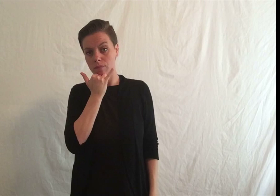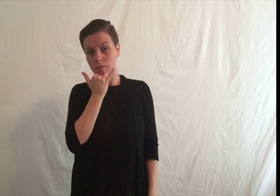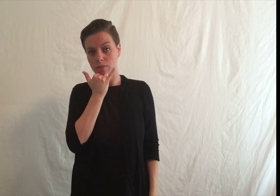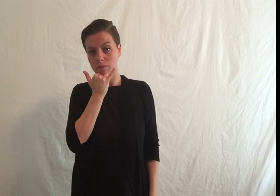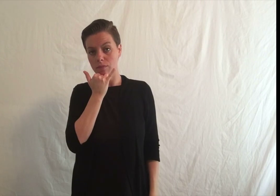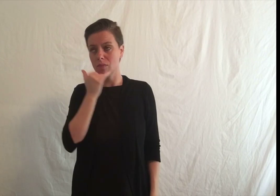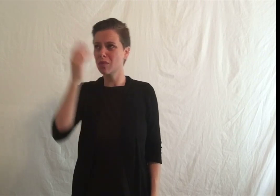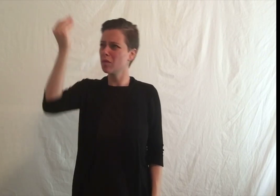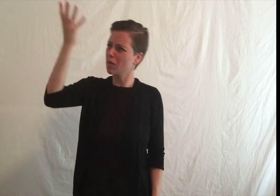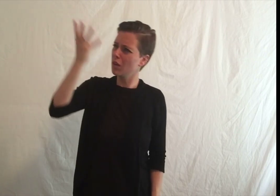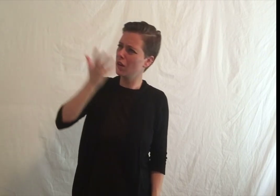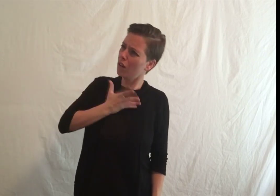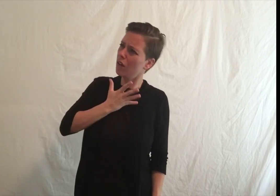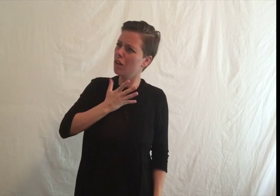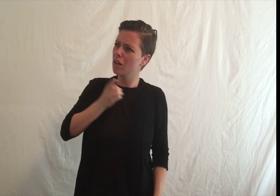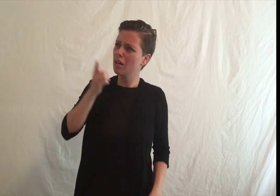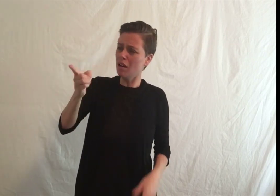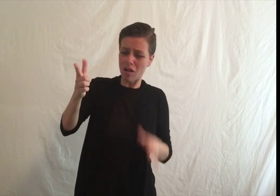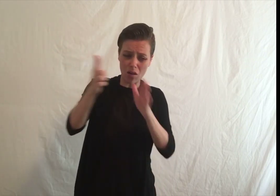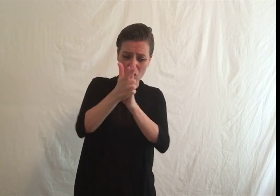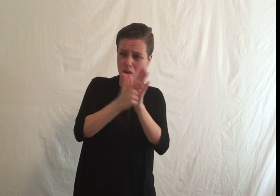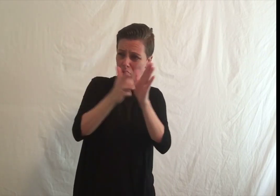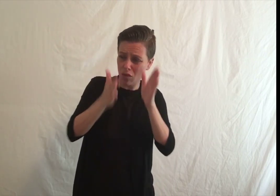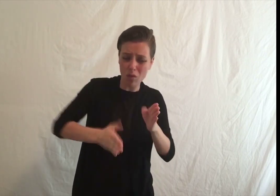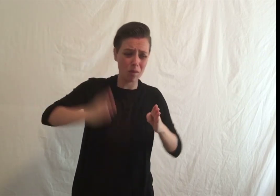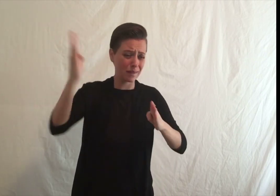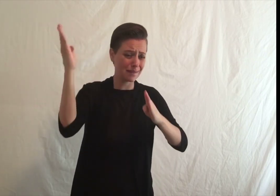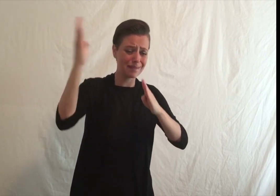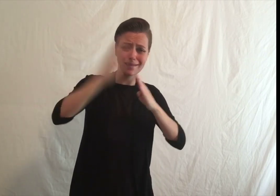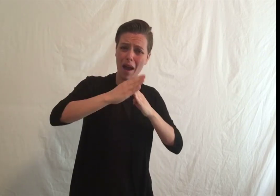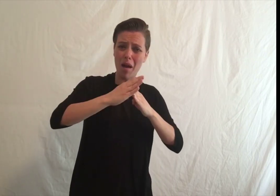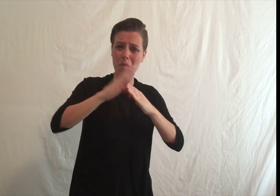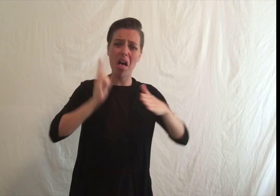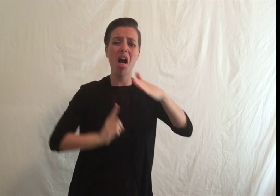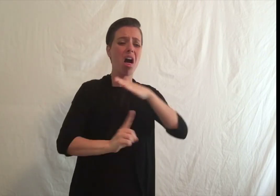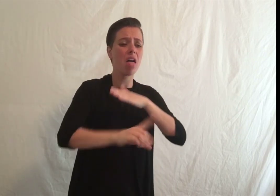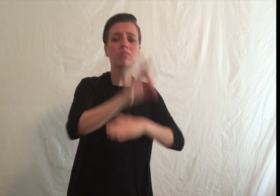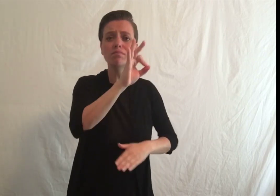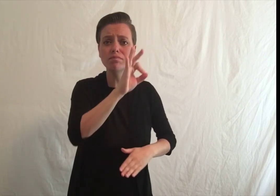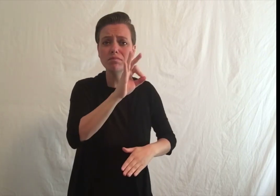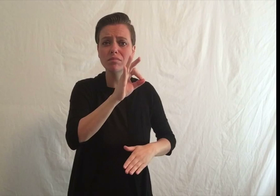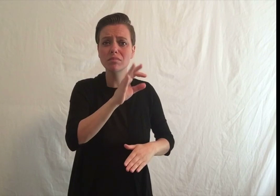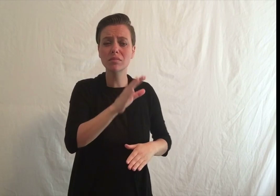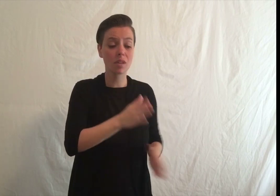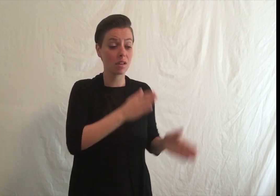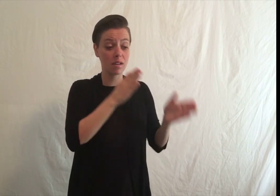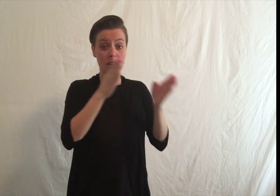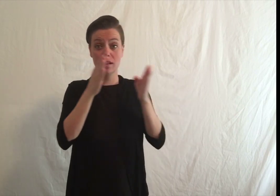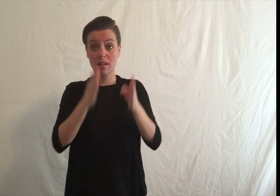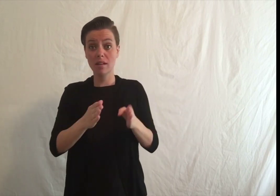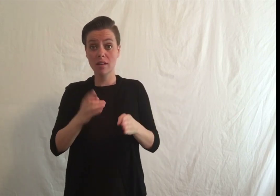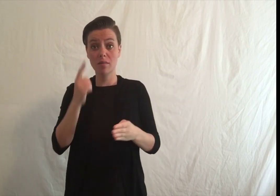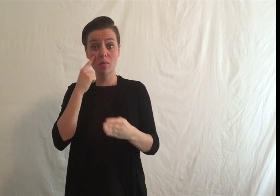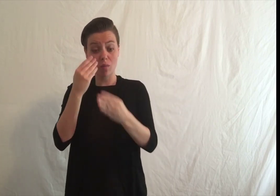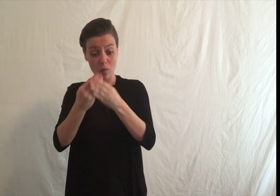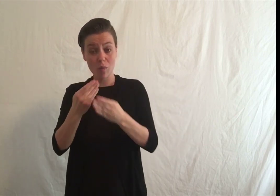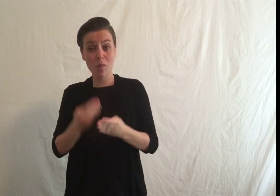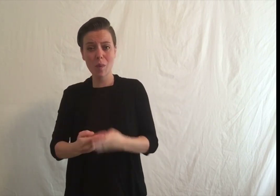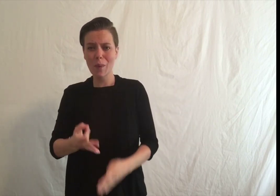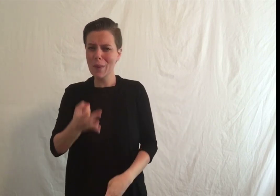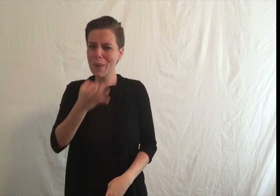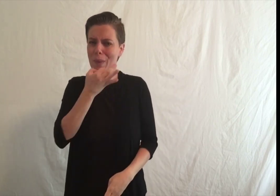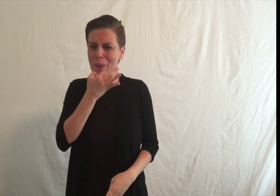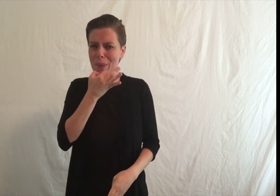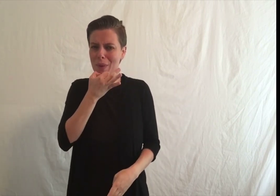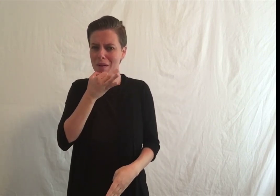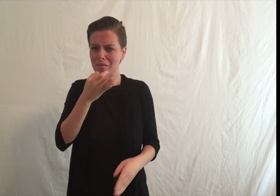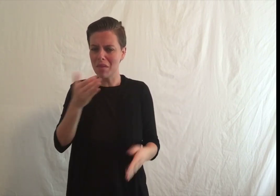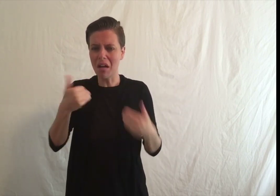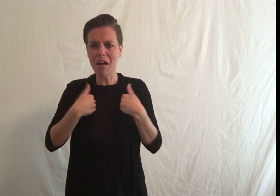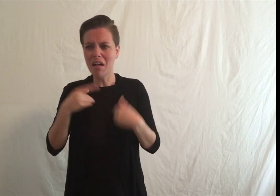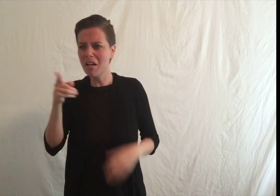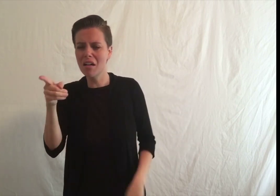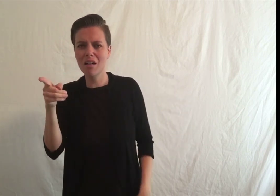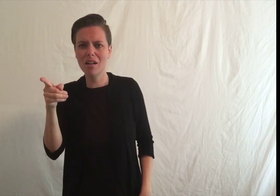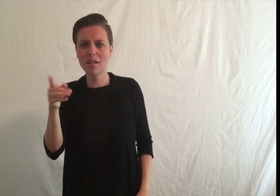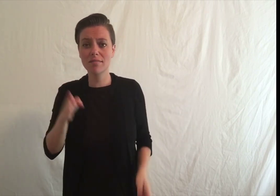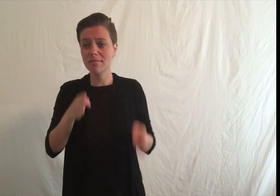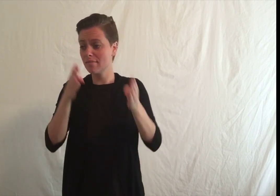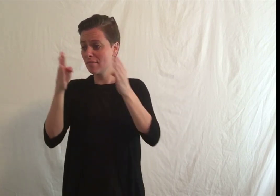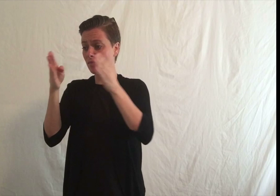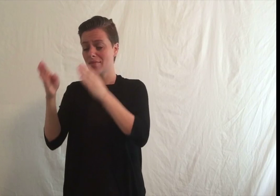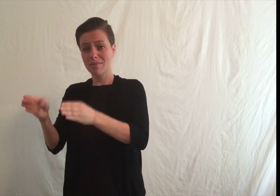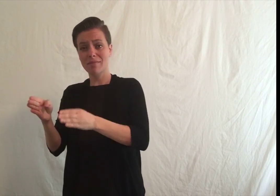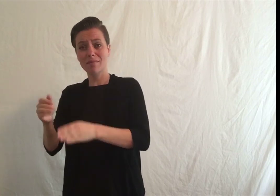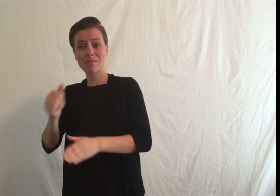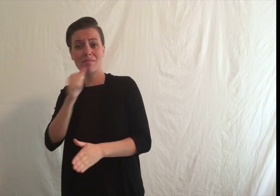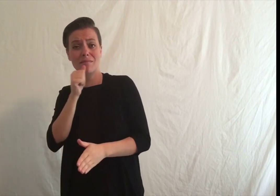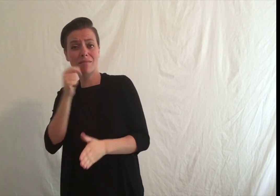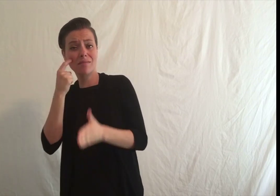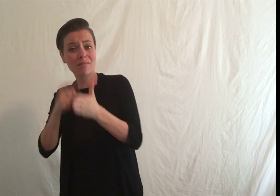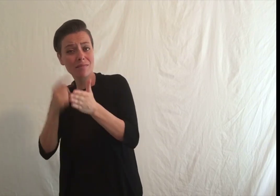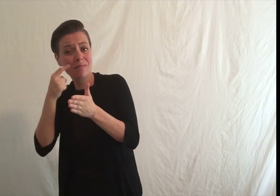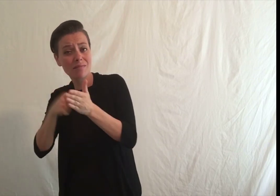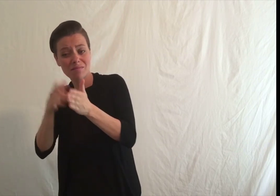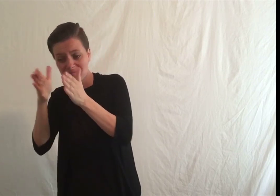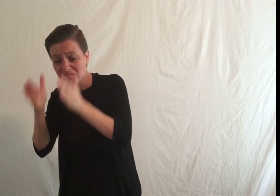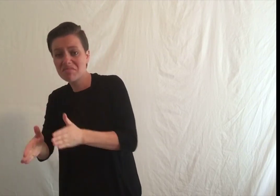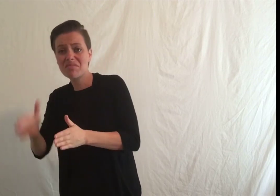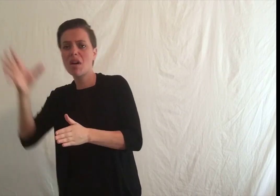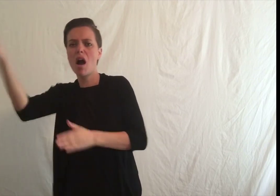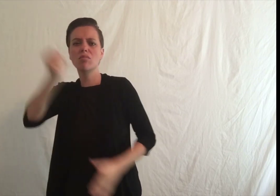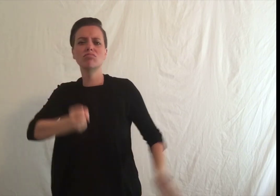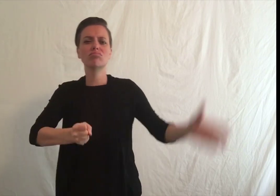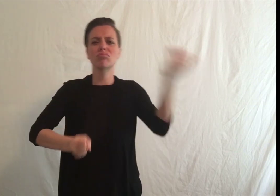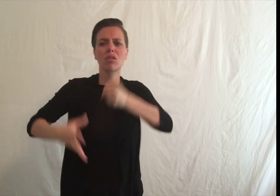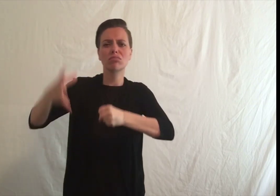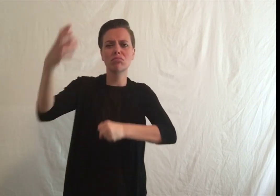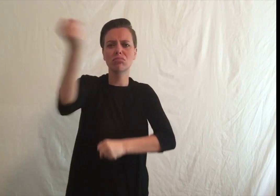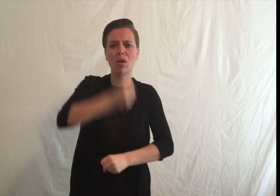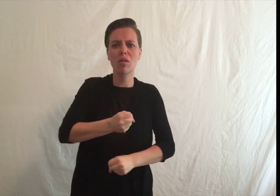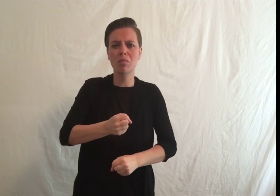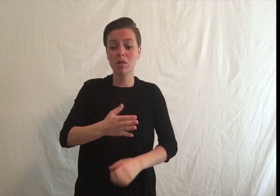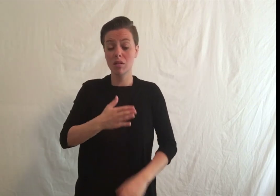[Wrong.] Instead, I was told he hired a powerful attorney, expert witnesses, private investigators